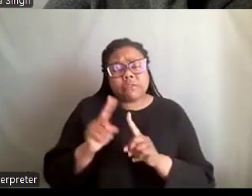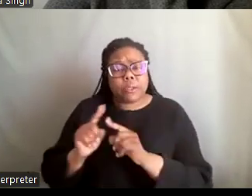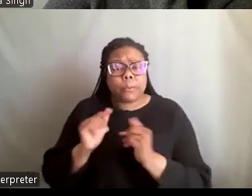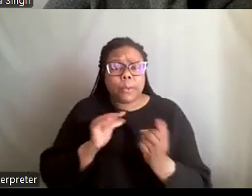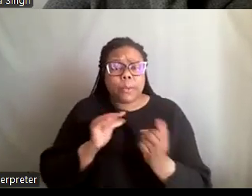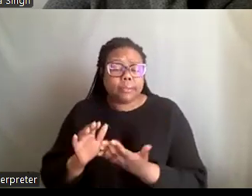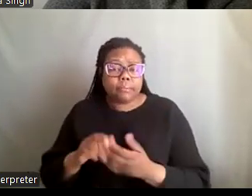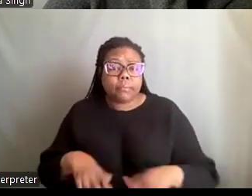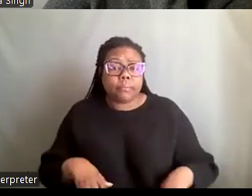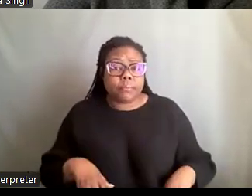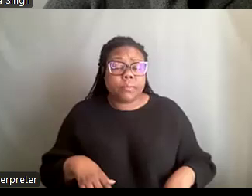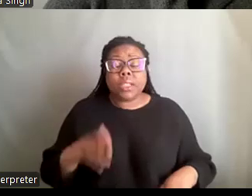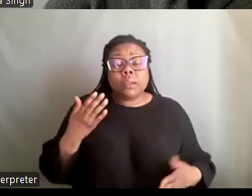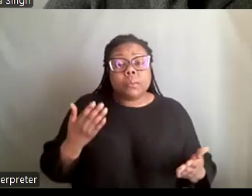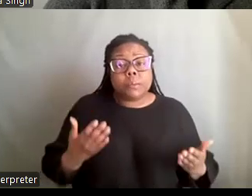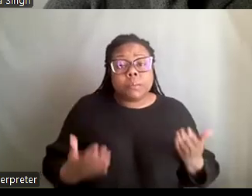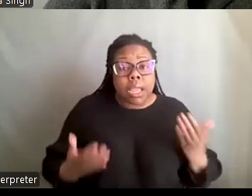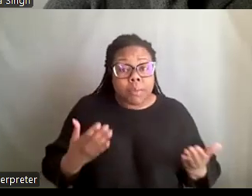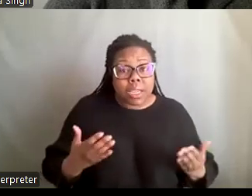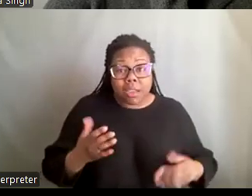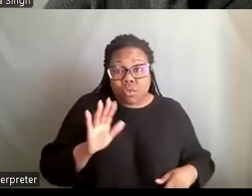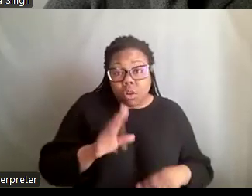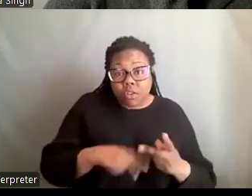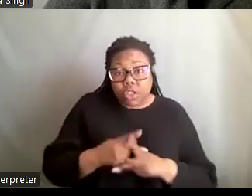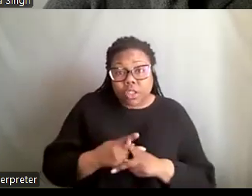trenches in so many ways.